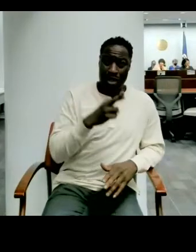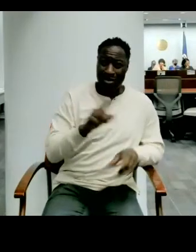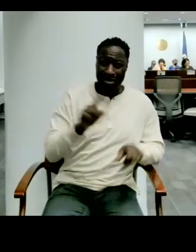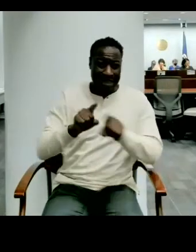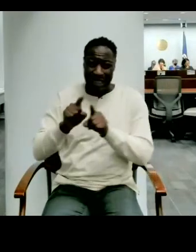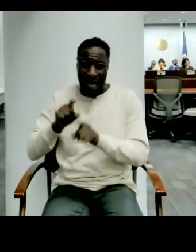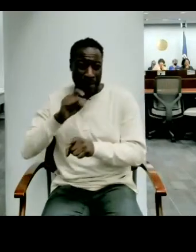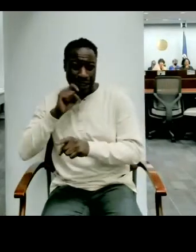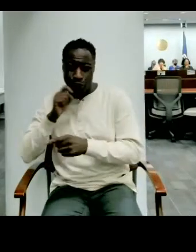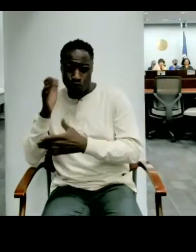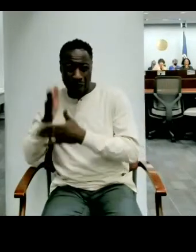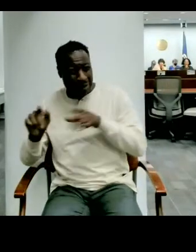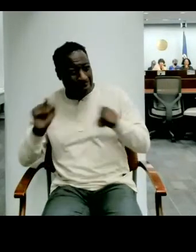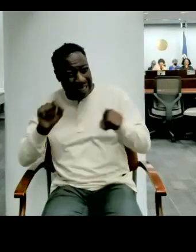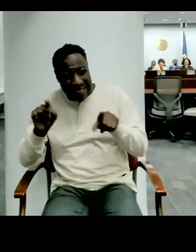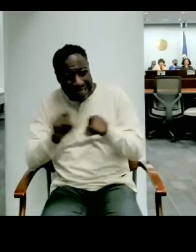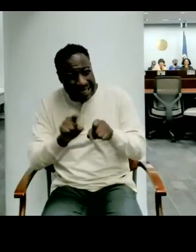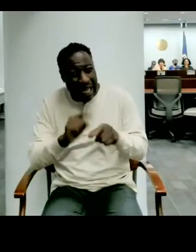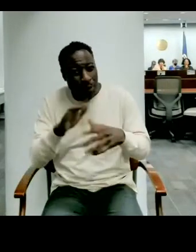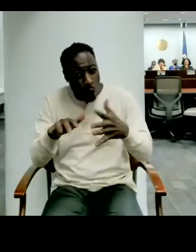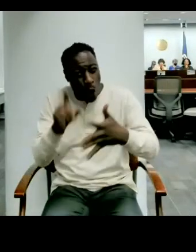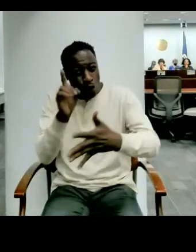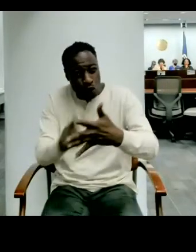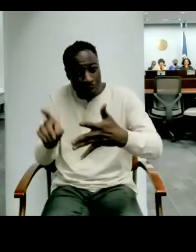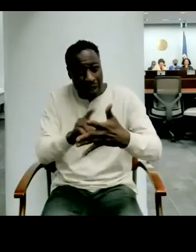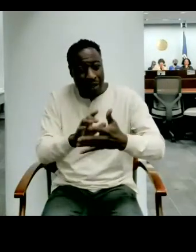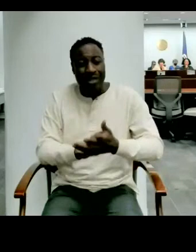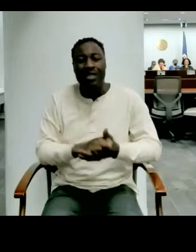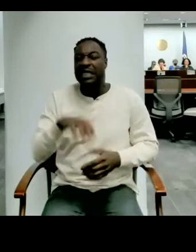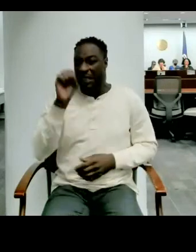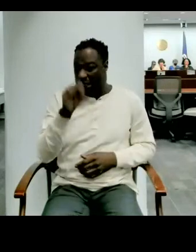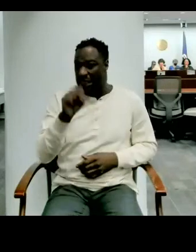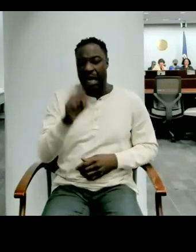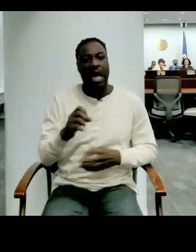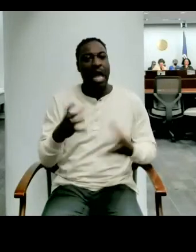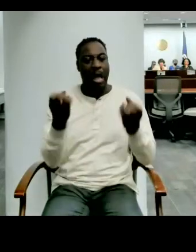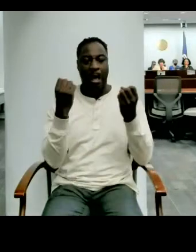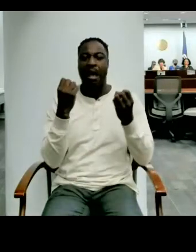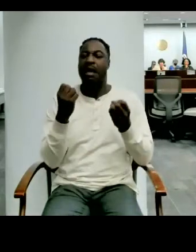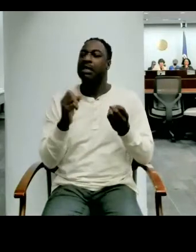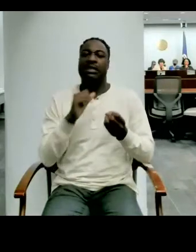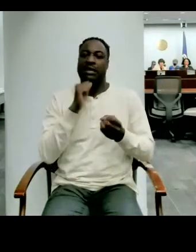I think we definitely do see a lack of awareness there um and I actually think we